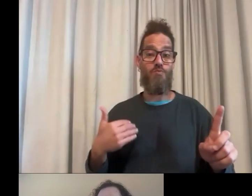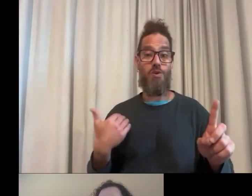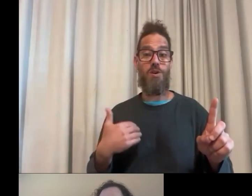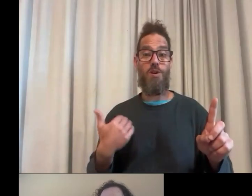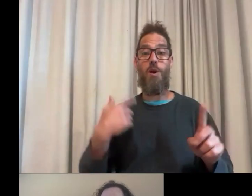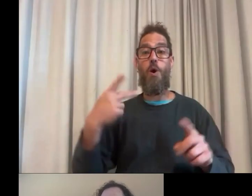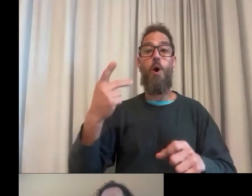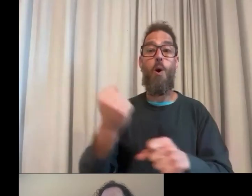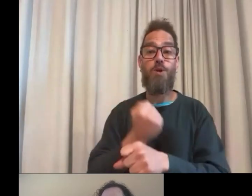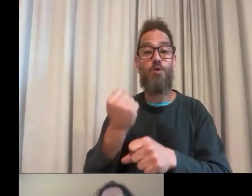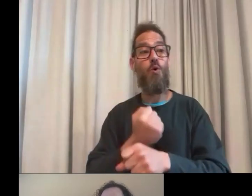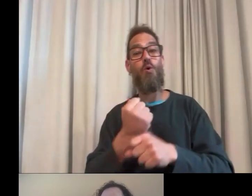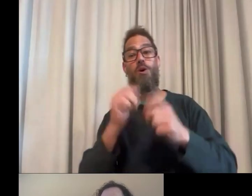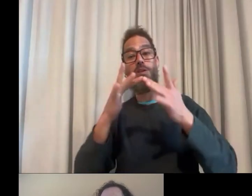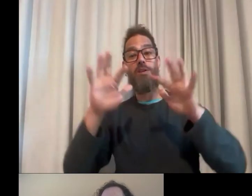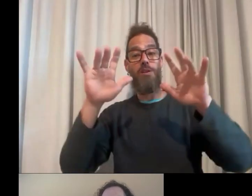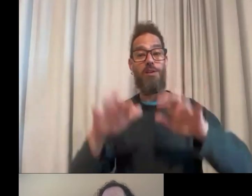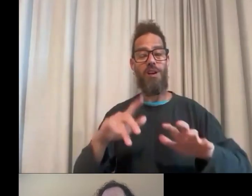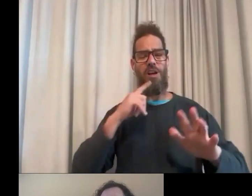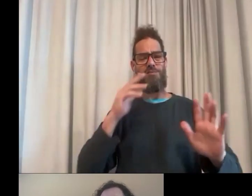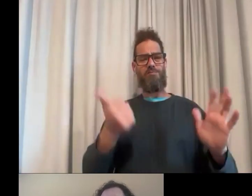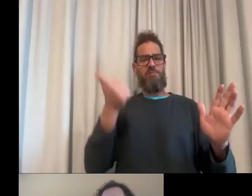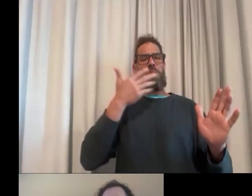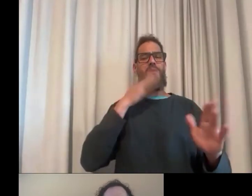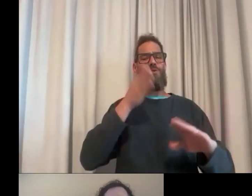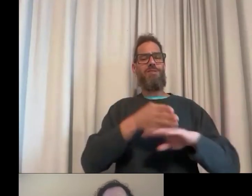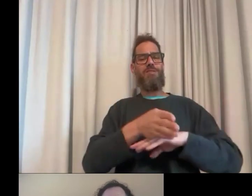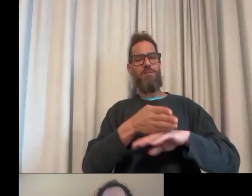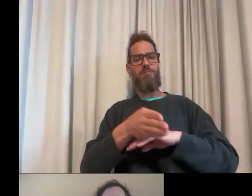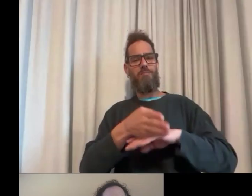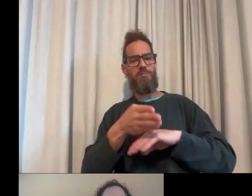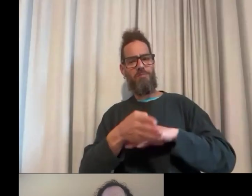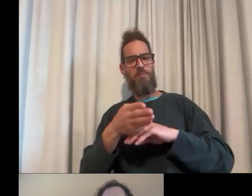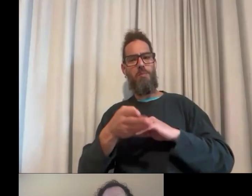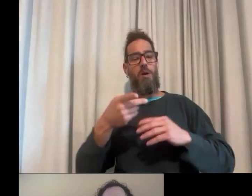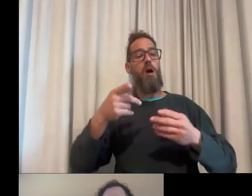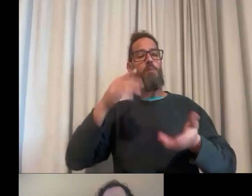And you'll have better products sooner for more people,